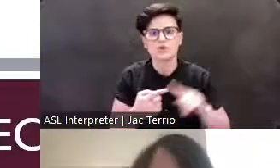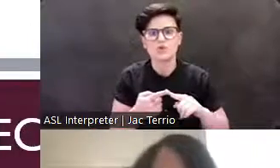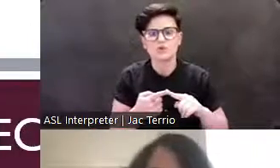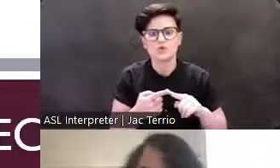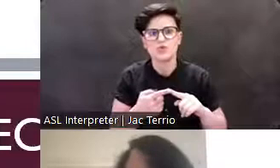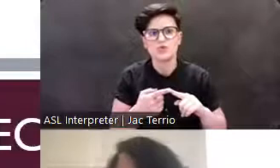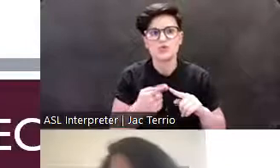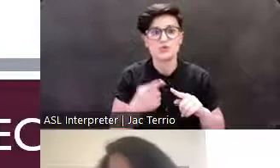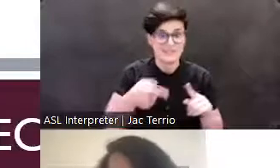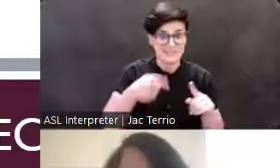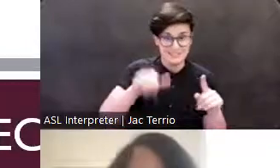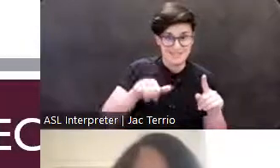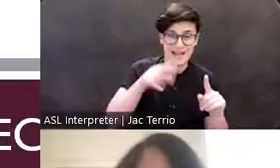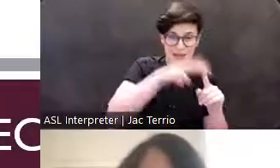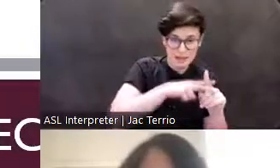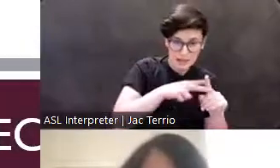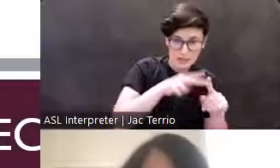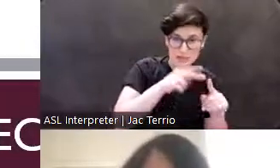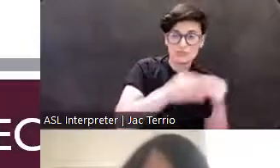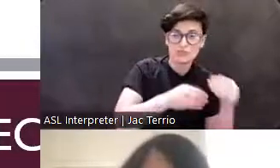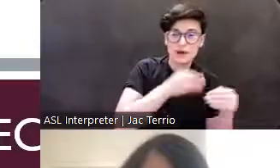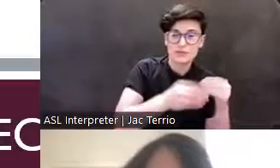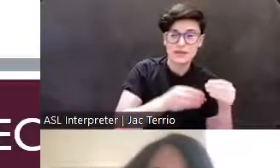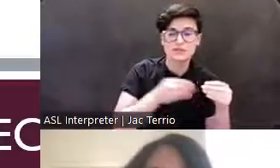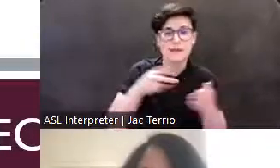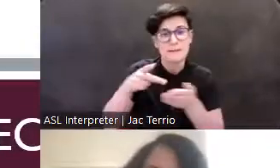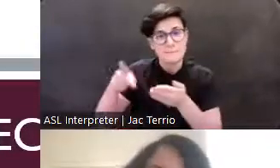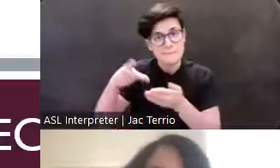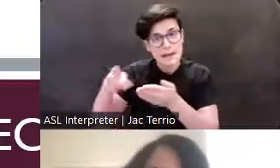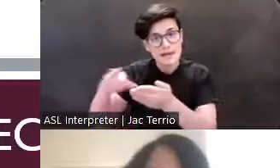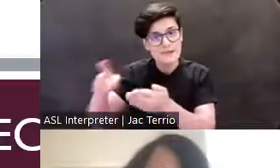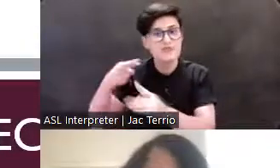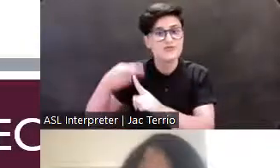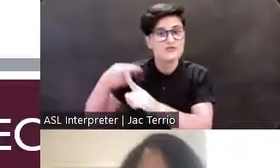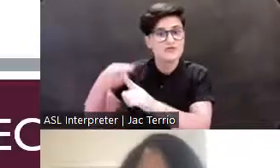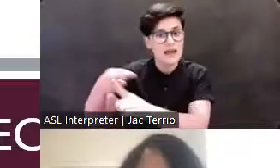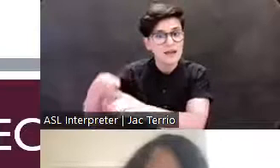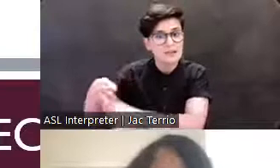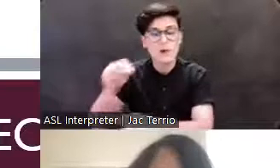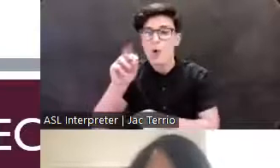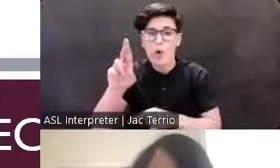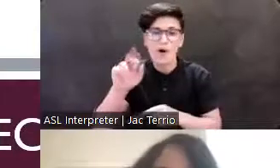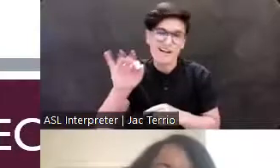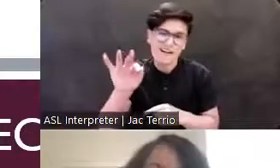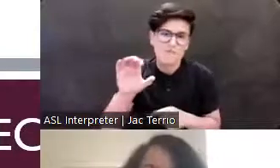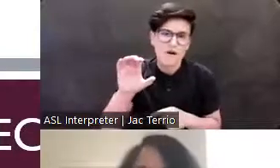application process. Paying the rent or if it's a condominium, paying homeowners dues.